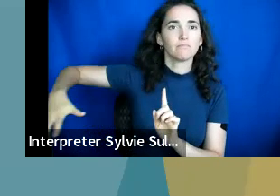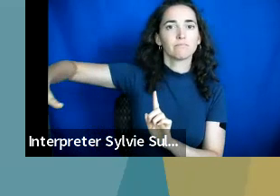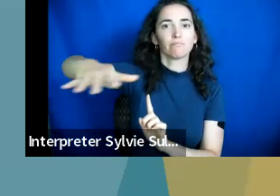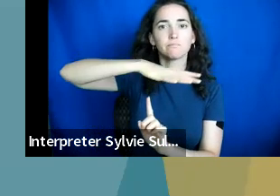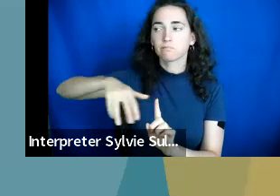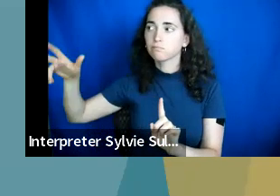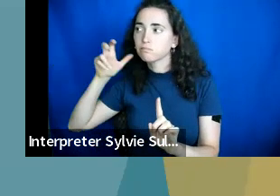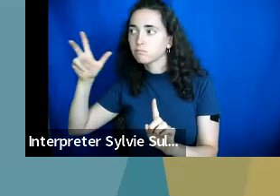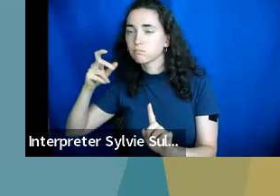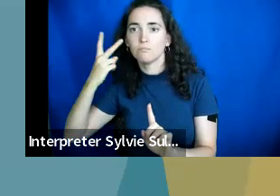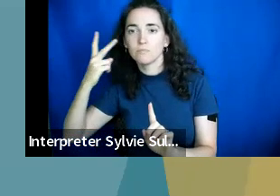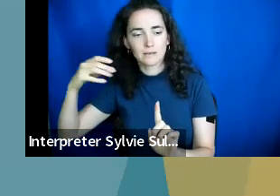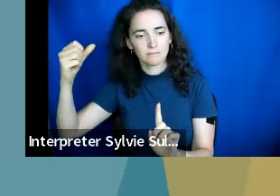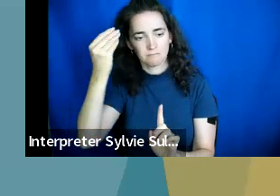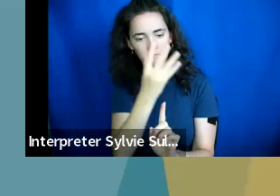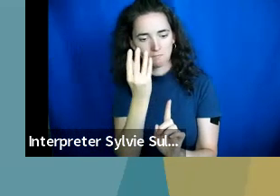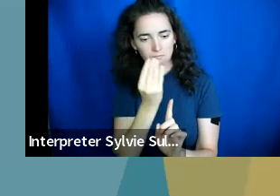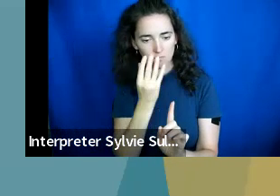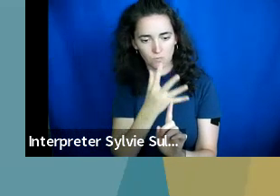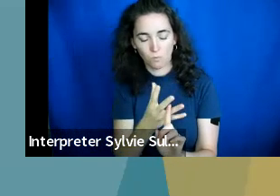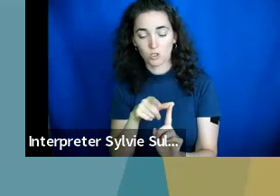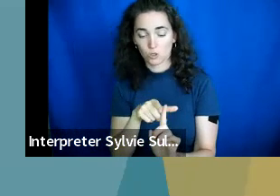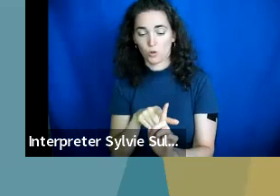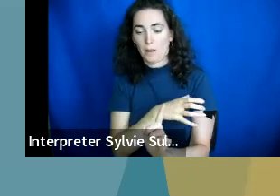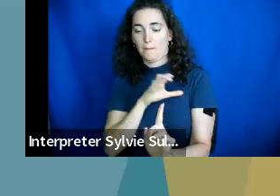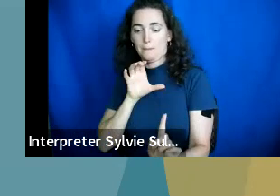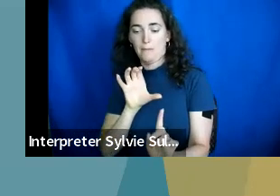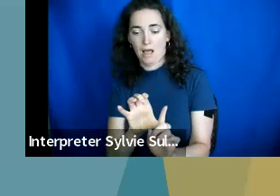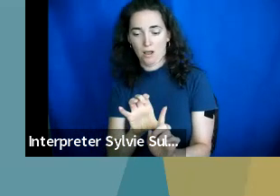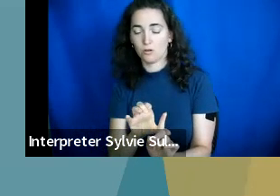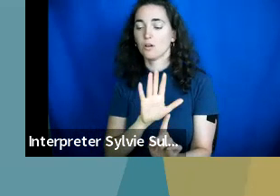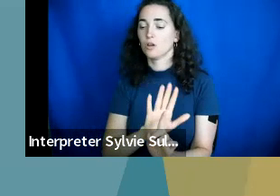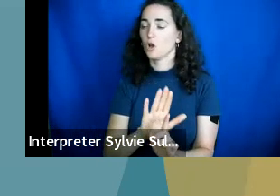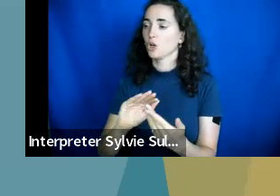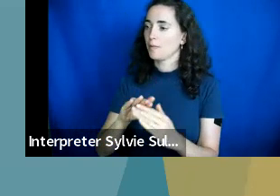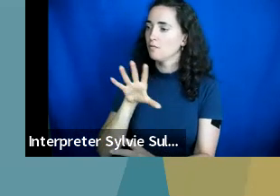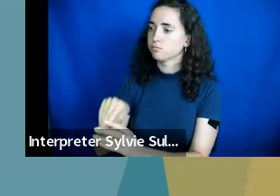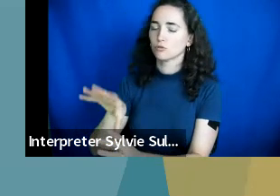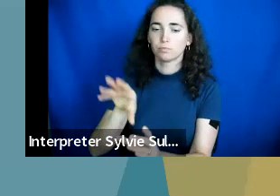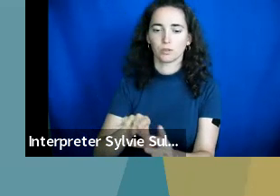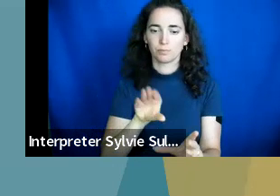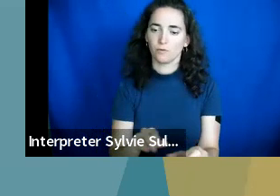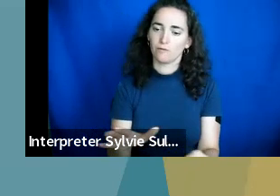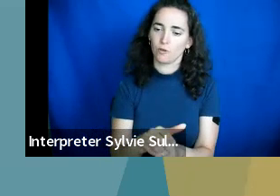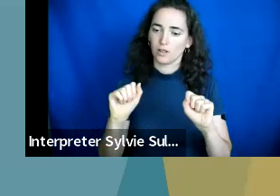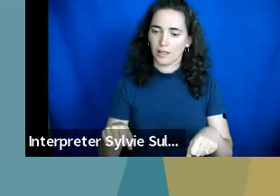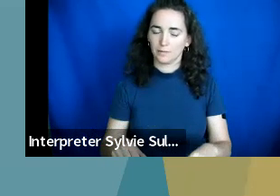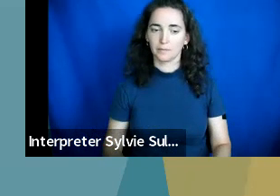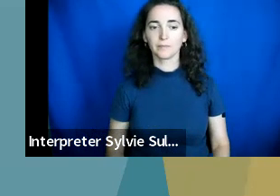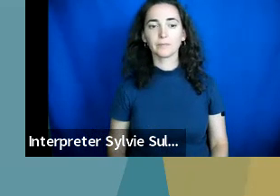And also the goal is really to empower these individuals to fully participate in their communities.